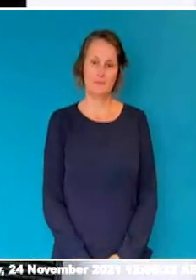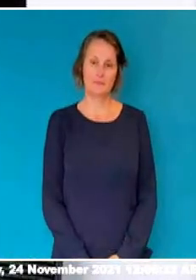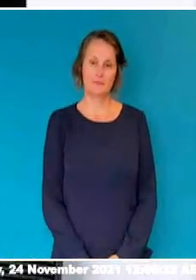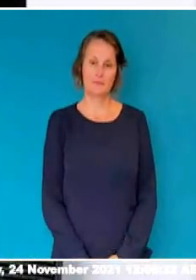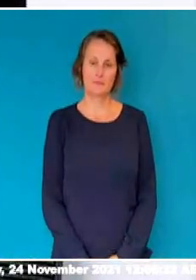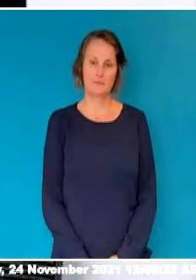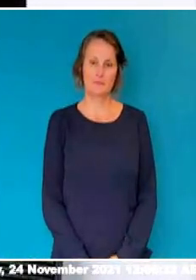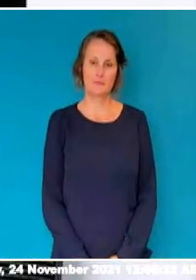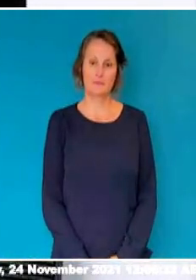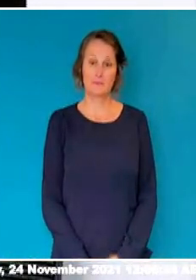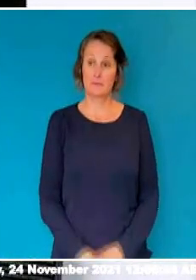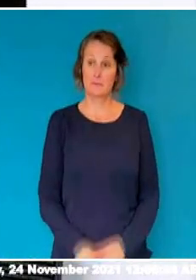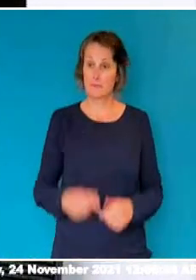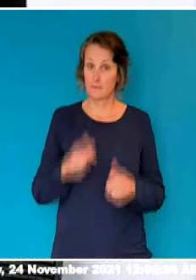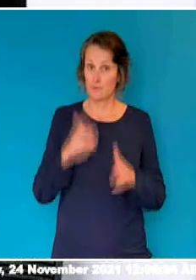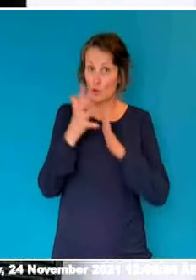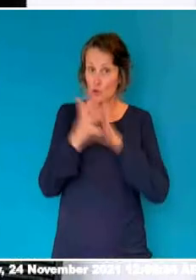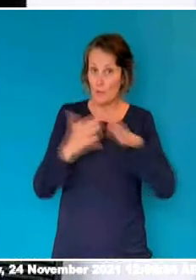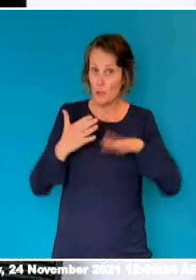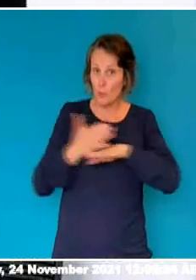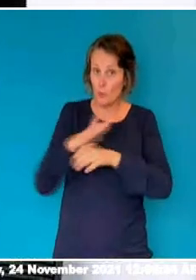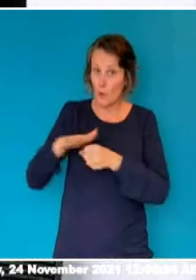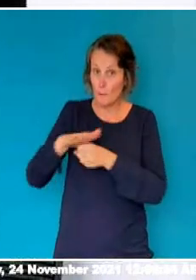The workplace adjustment policy? Yes. MR AIKMAN: Yes.